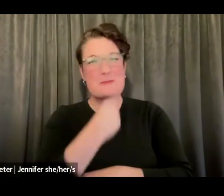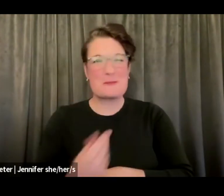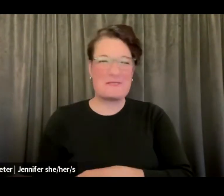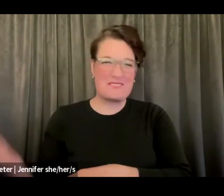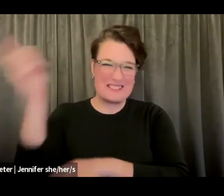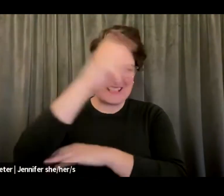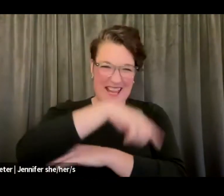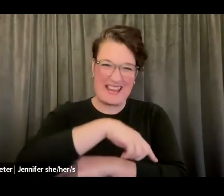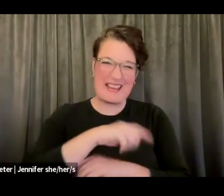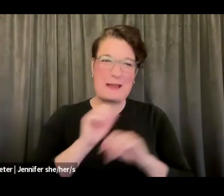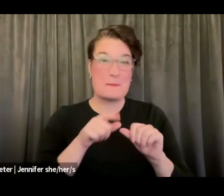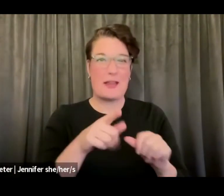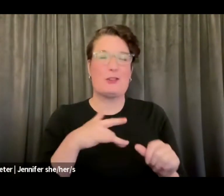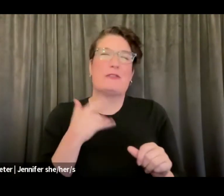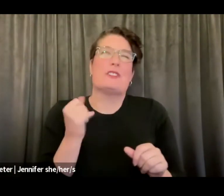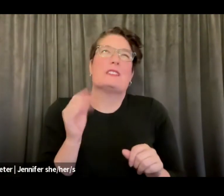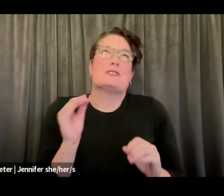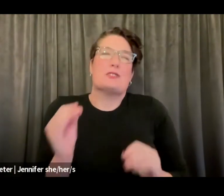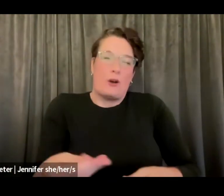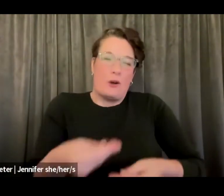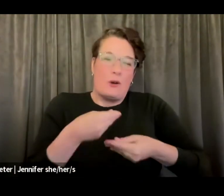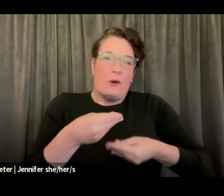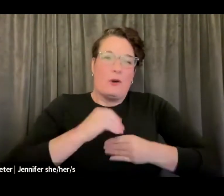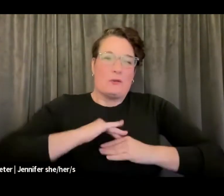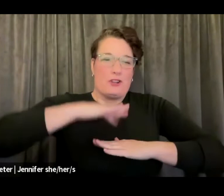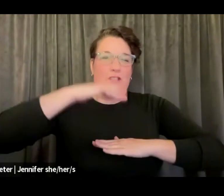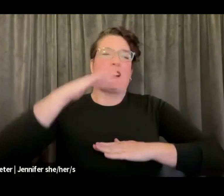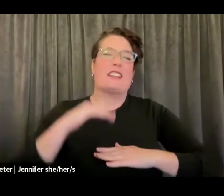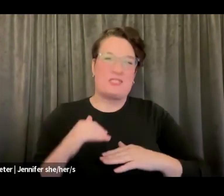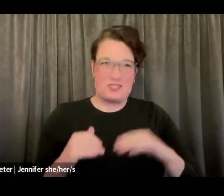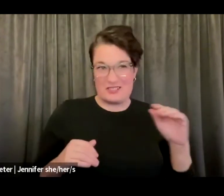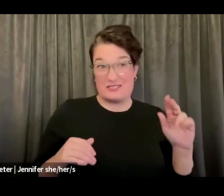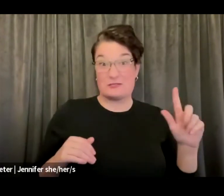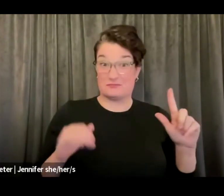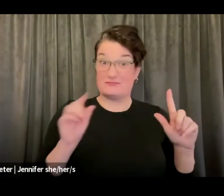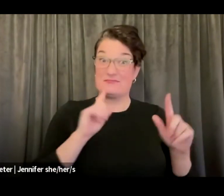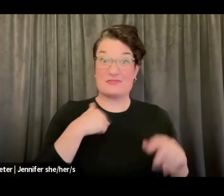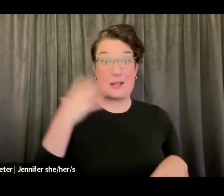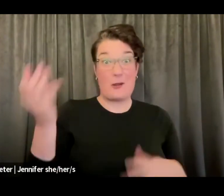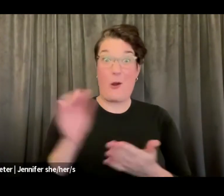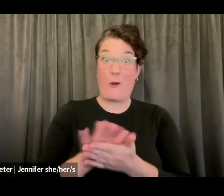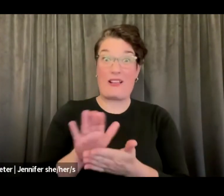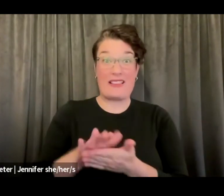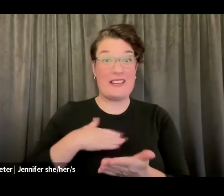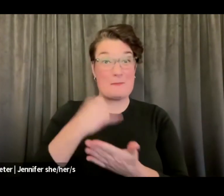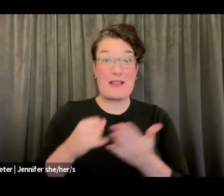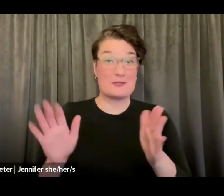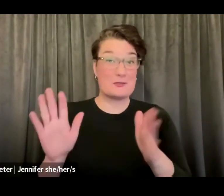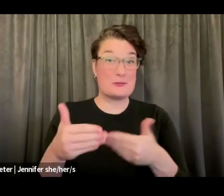day Thank you Be so nourished Lukaza: I'm gonna actually go clean my studio So this is perfect